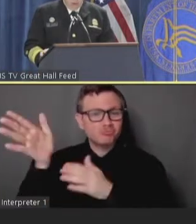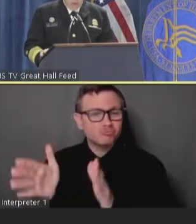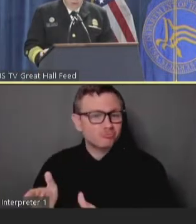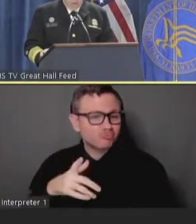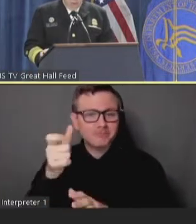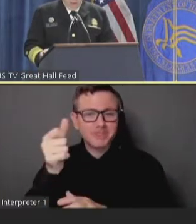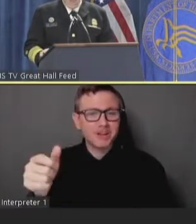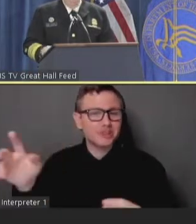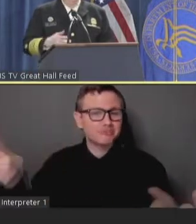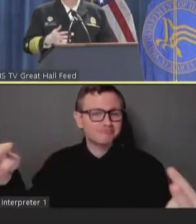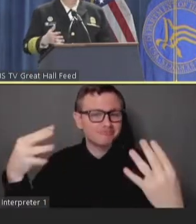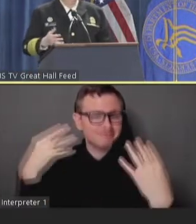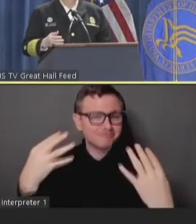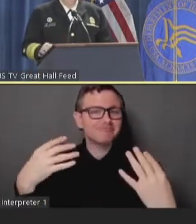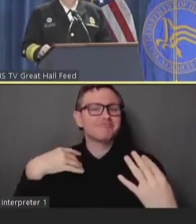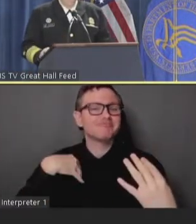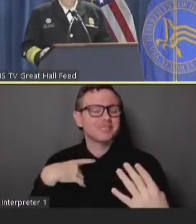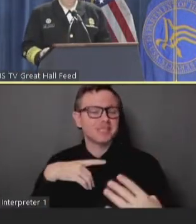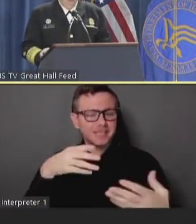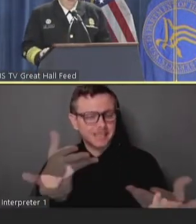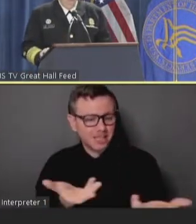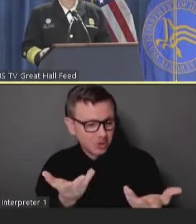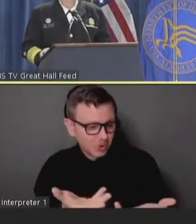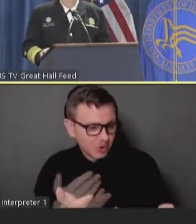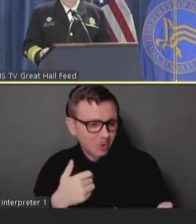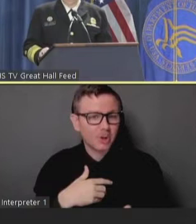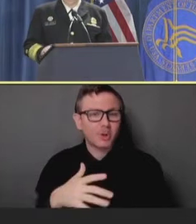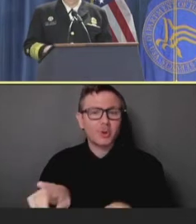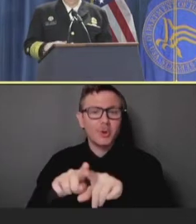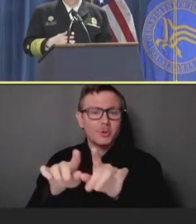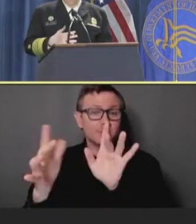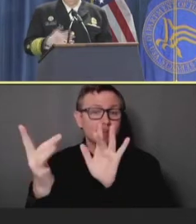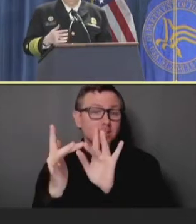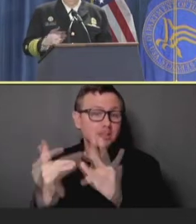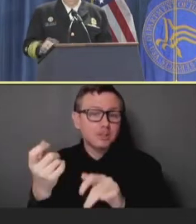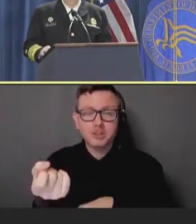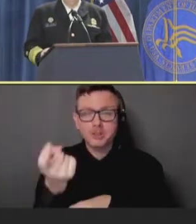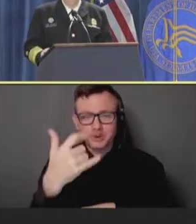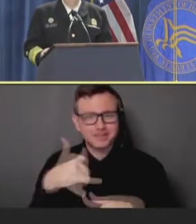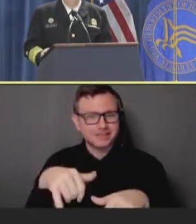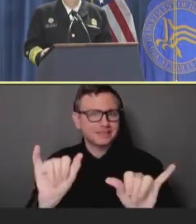this meeting in person, and online. Actually, we're still getting used to this hybrid environment.